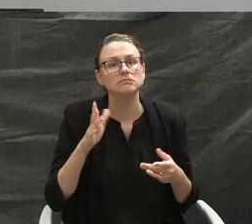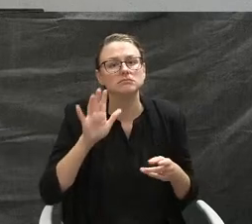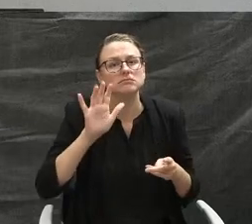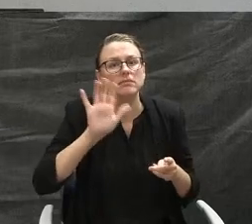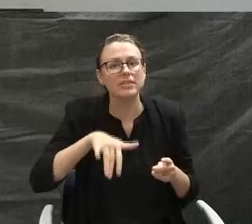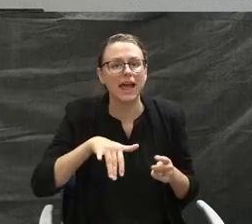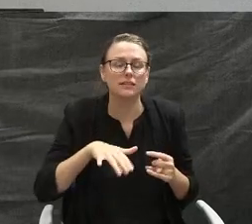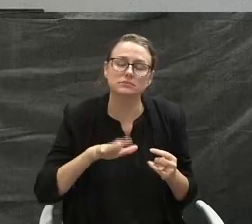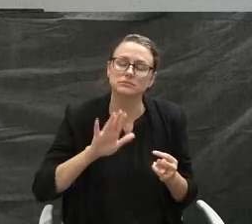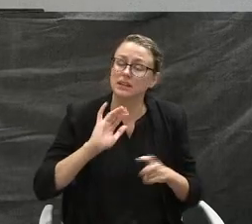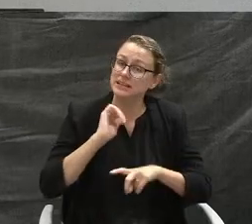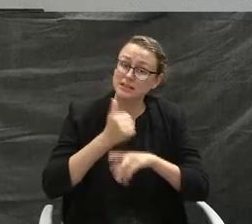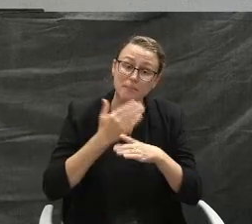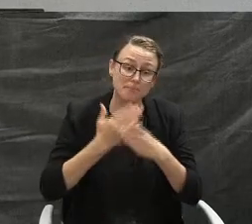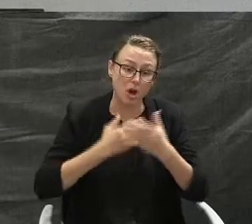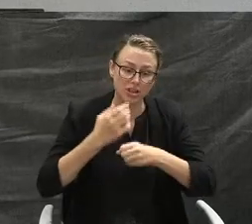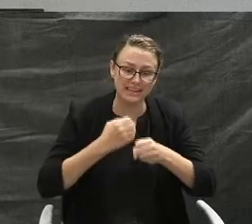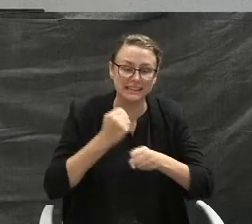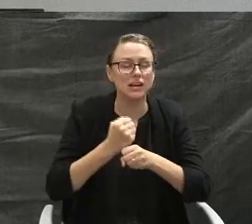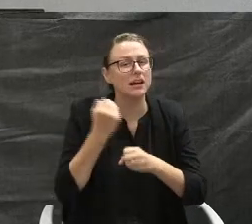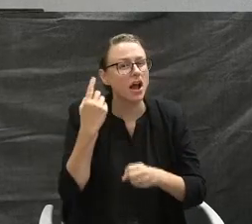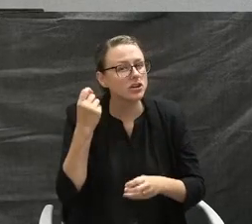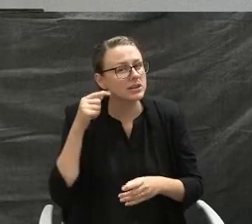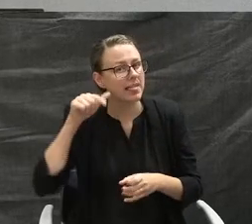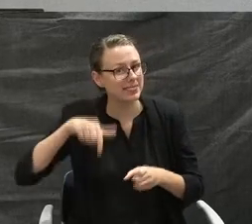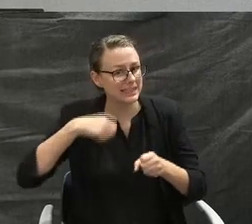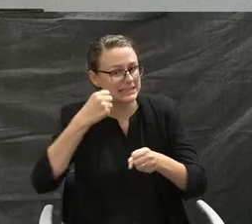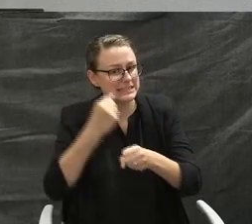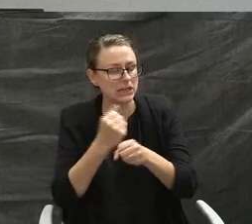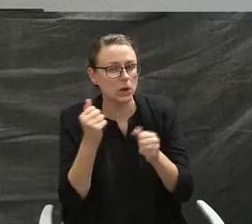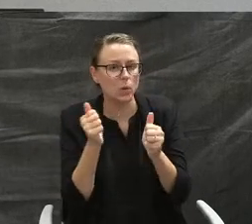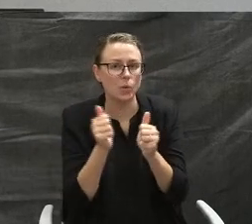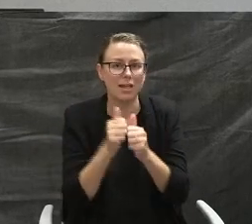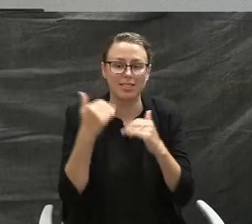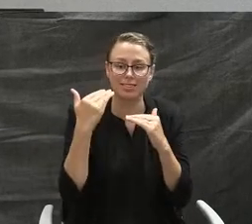the year. However, this year, with the limited use of the